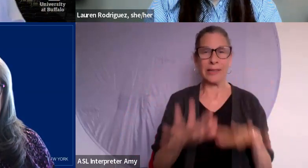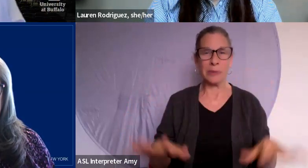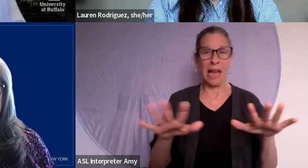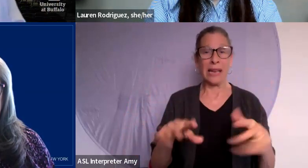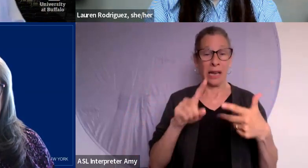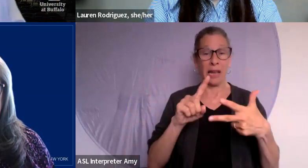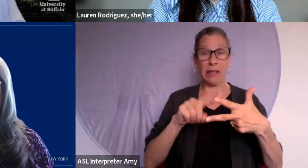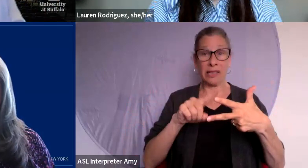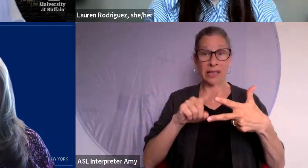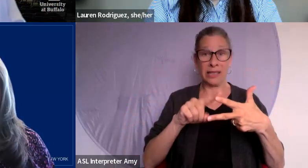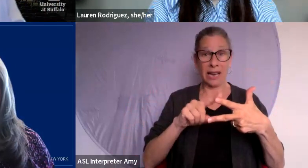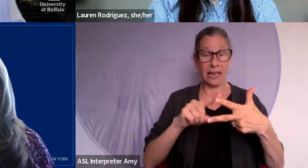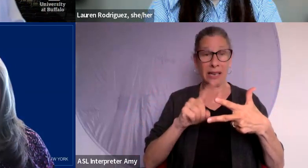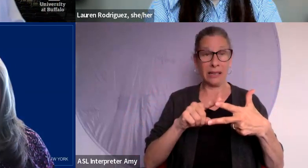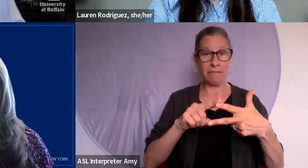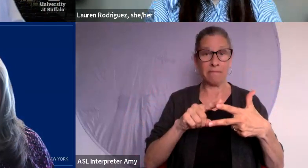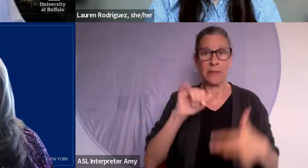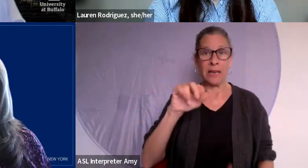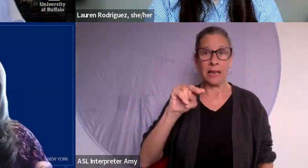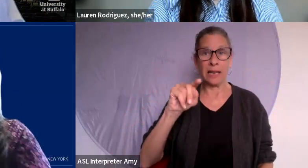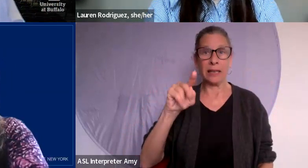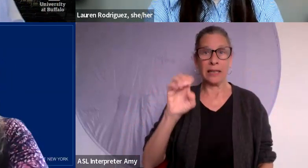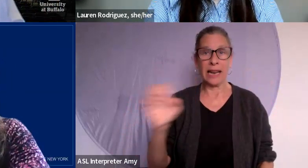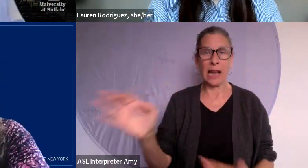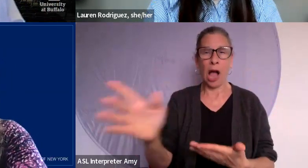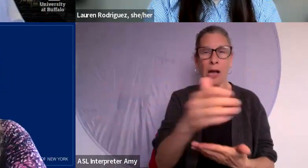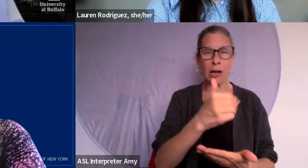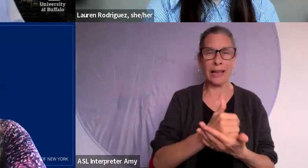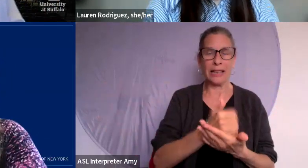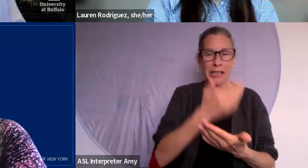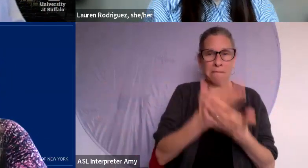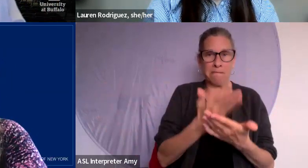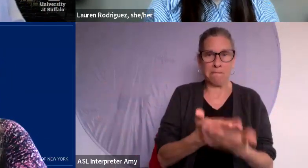step is intake, where we are collecting documentation and